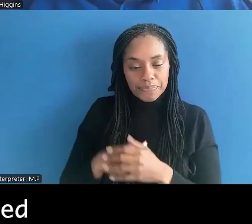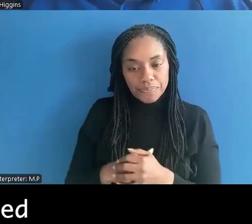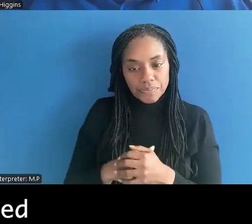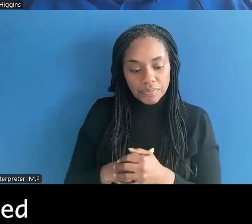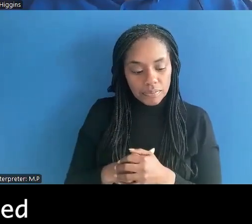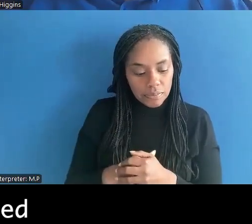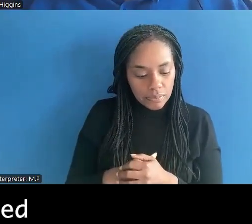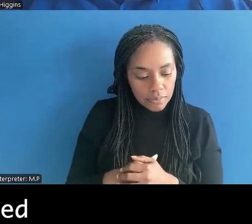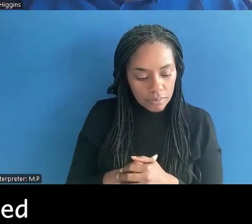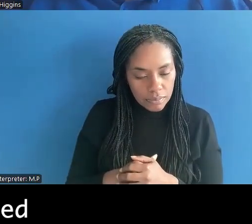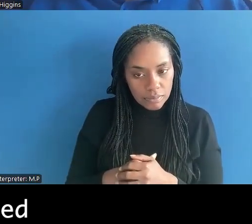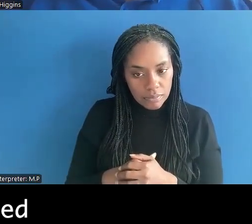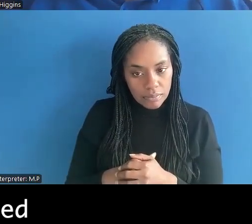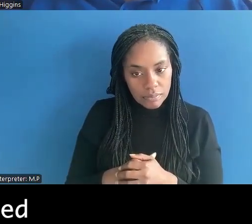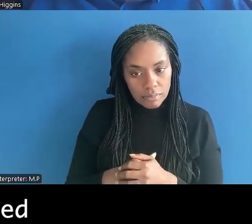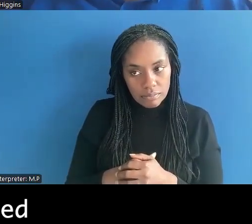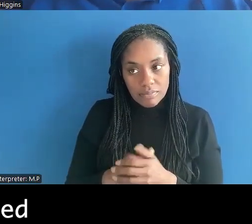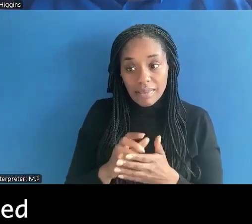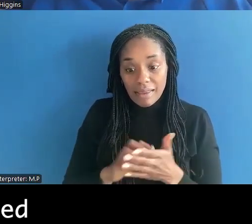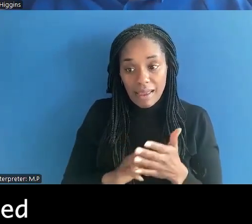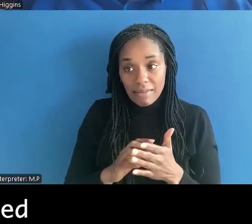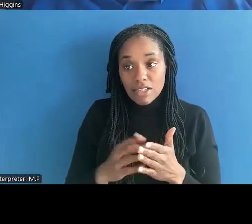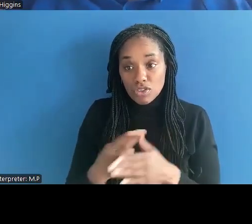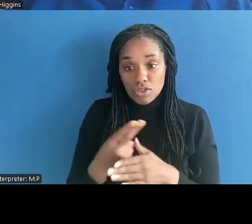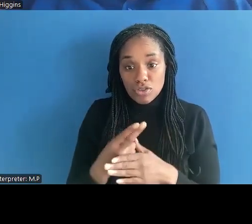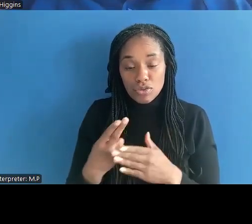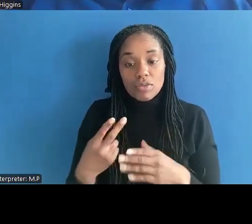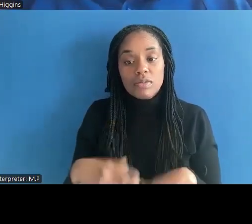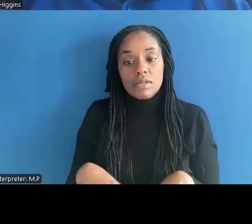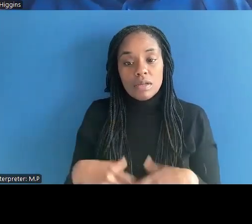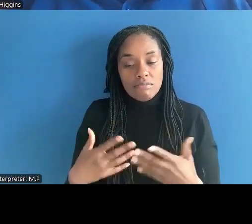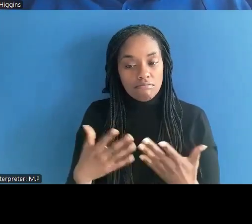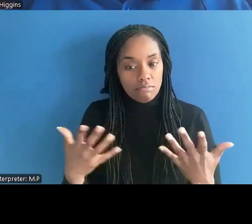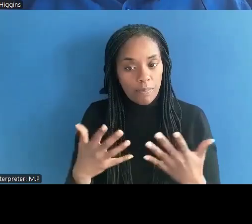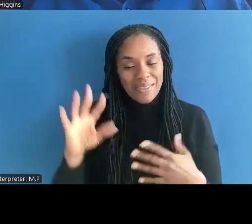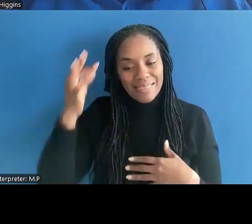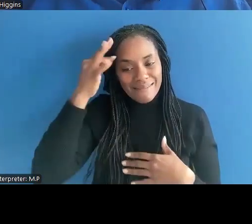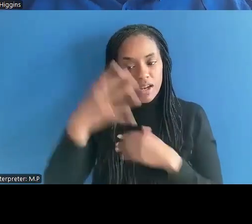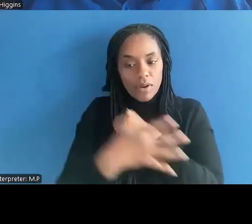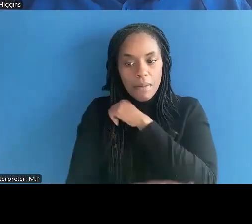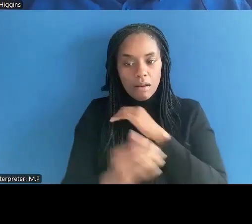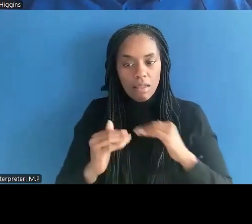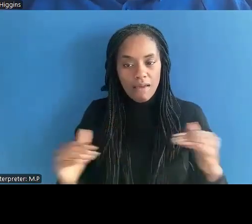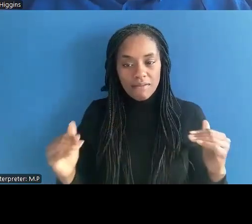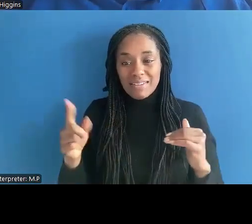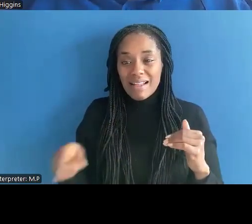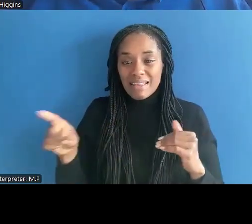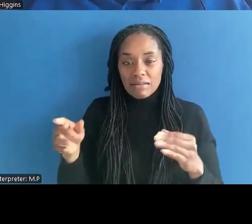calculations that that's used using the federal poverty level. And, they determine what your monthly share of costs would be,